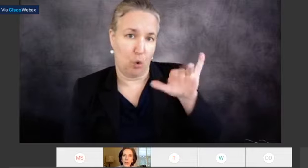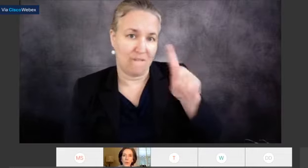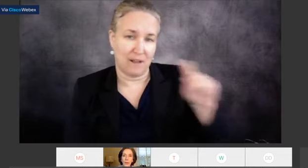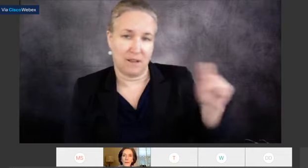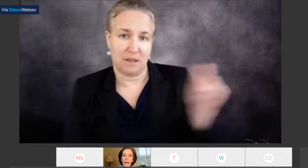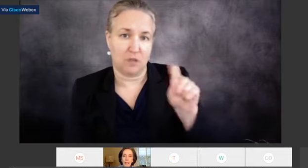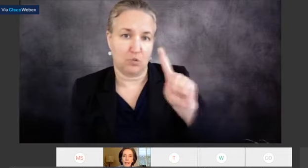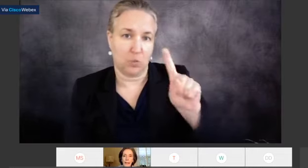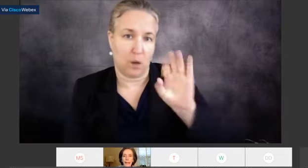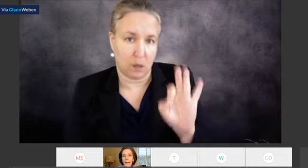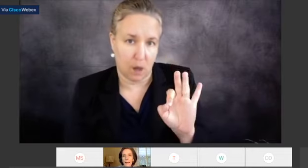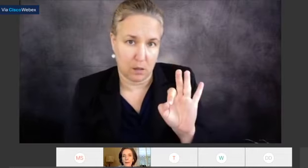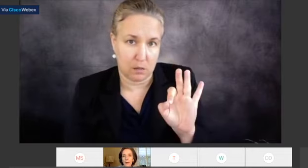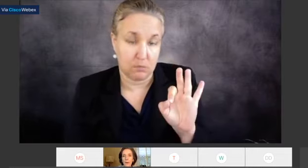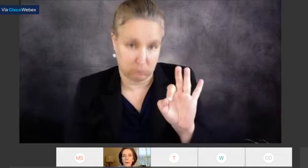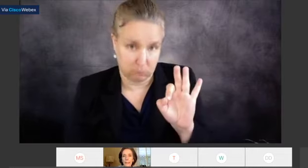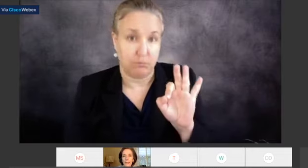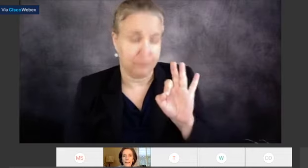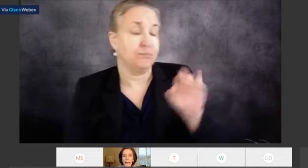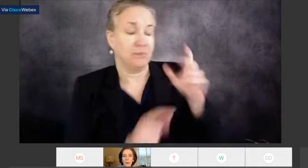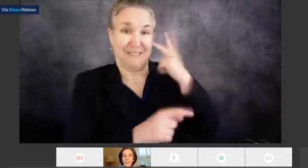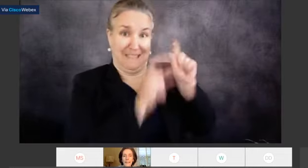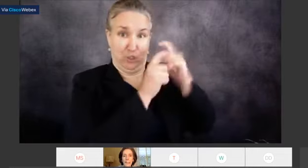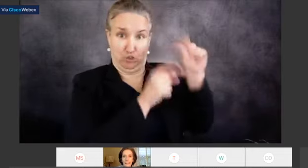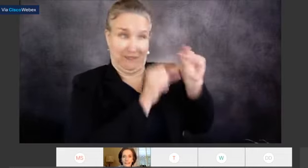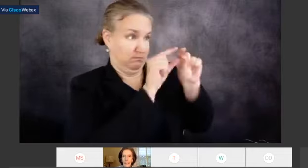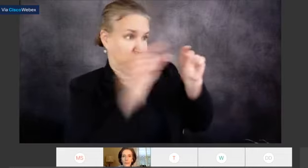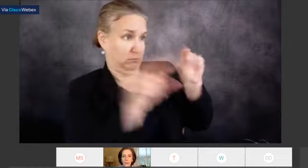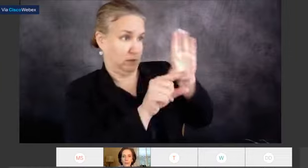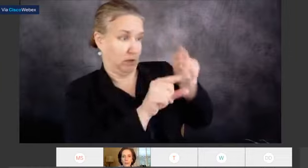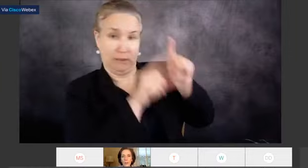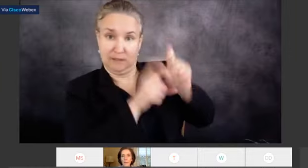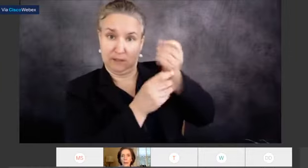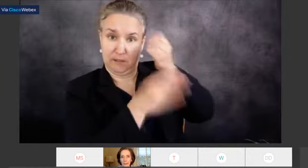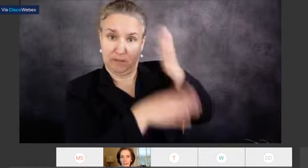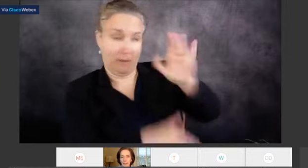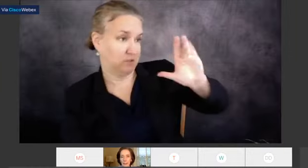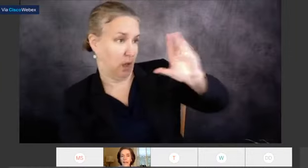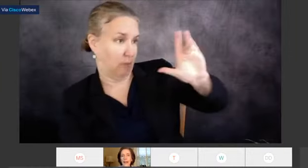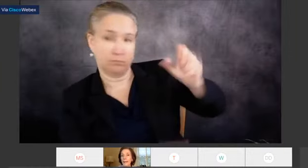and click on the green county testing information button and